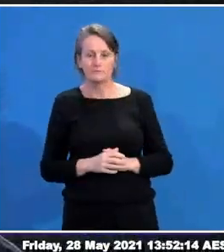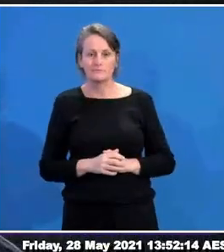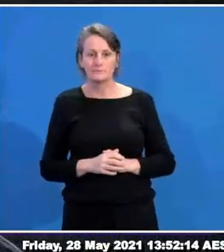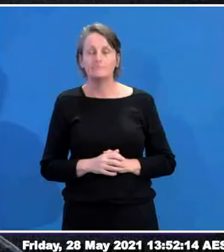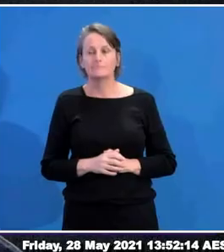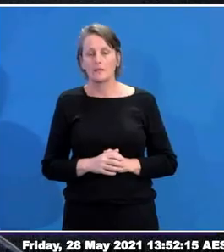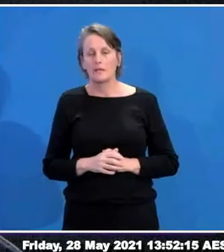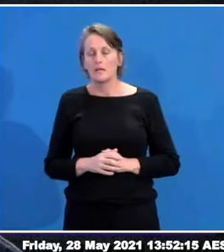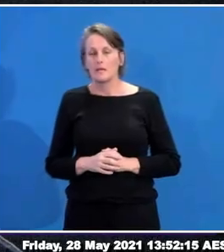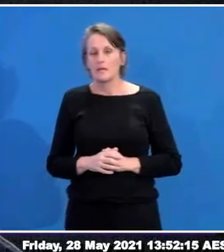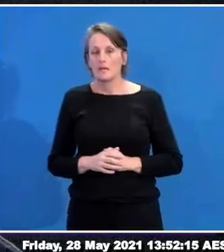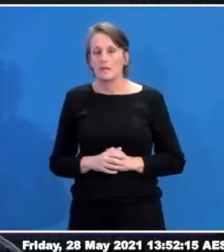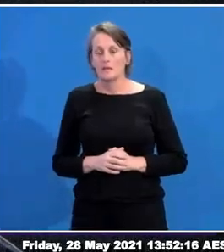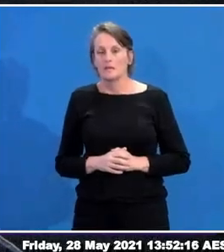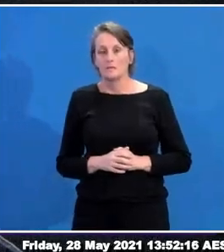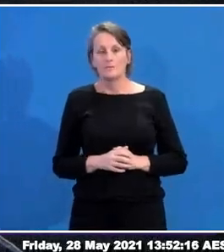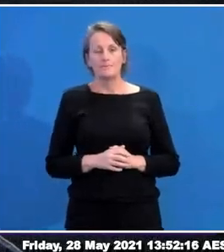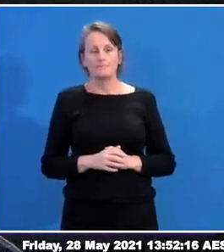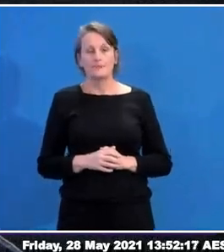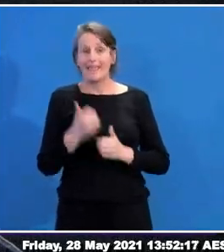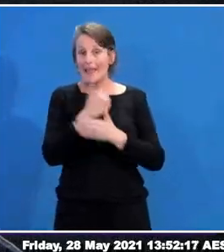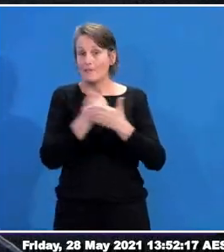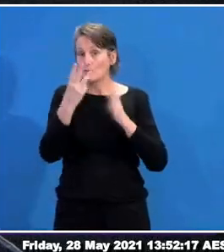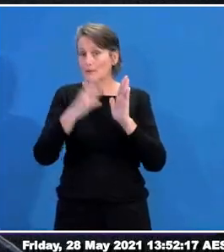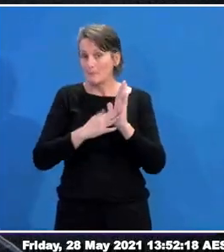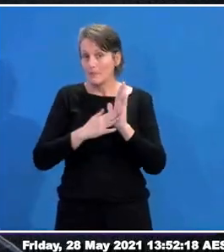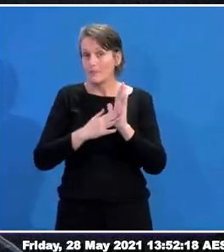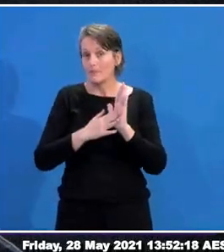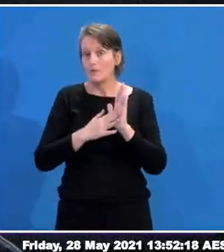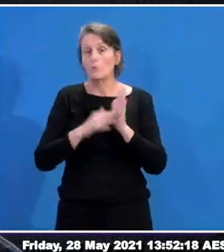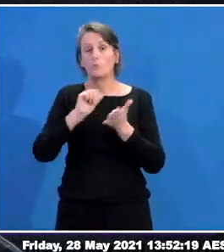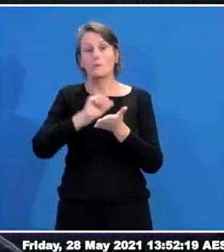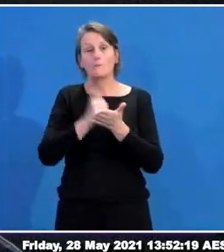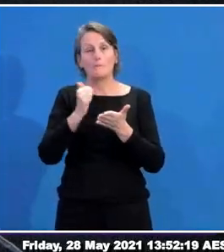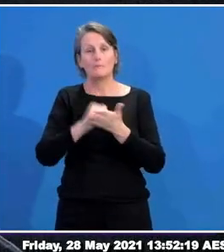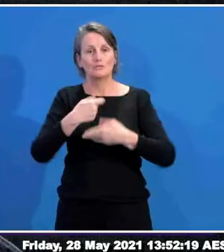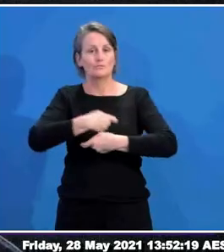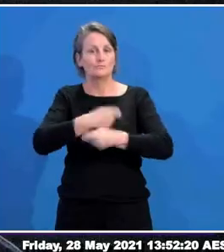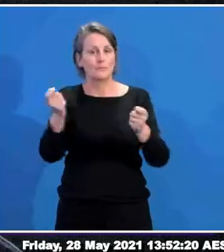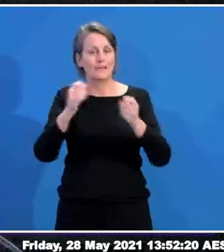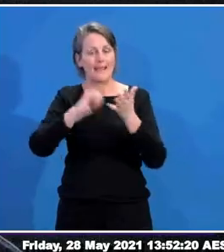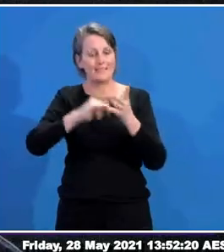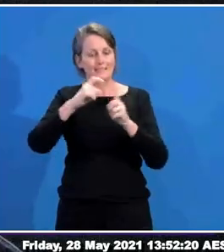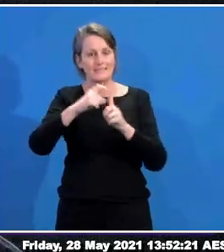MR McNAUGHTON: We do a couple of things around that. Each quarter we publish what we call SDA supply and demand data.